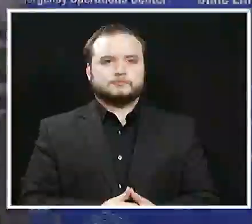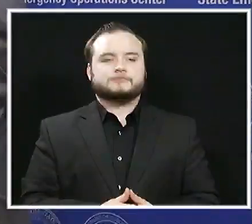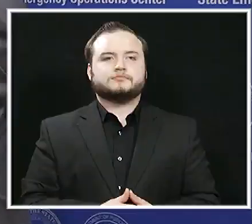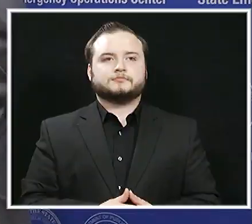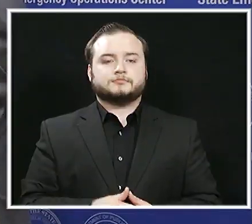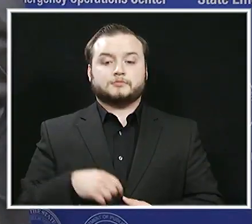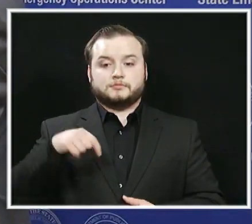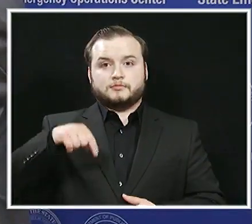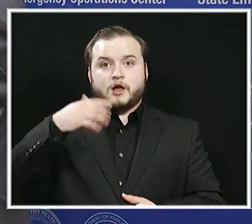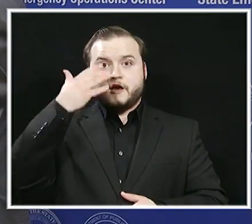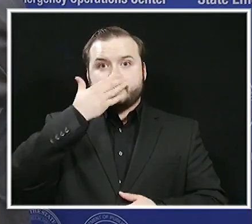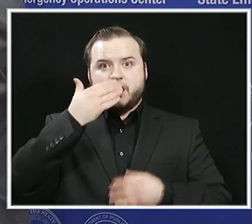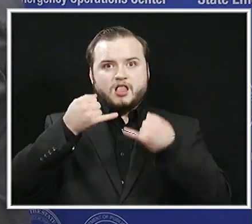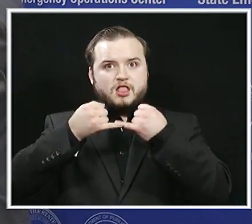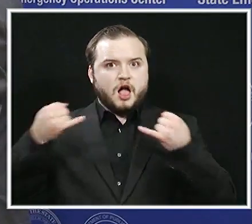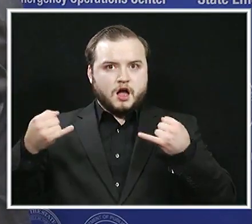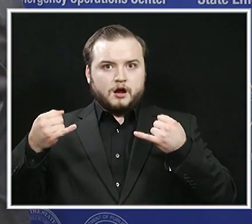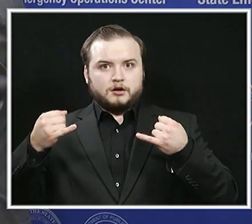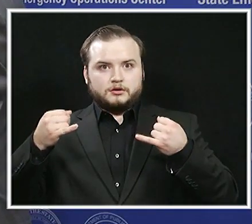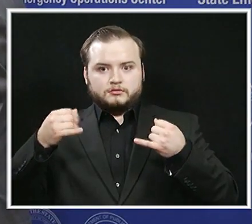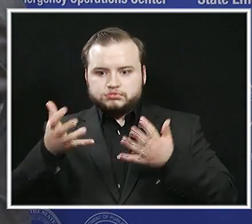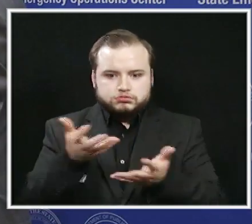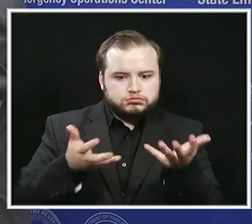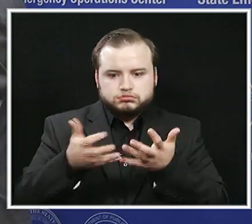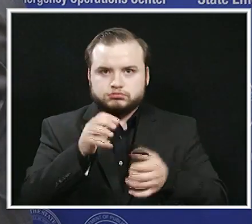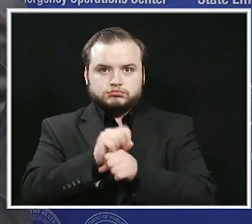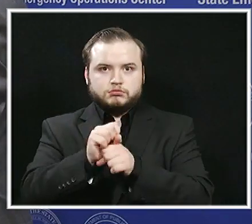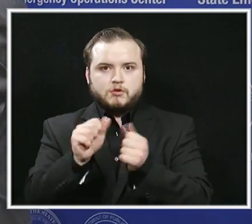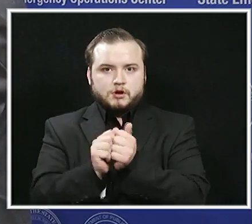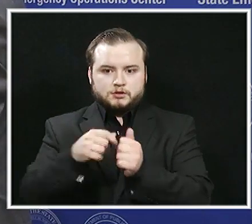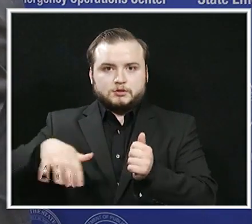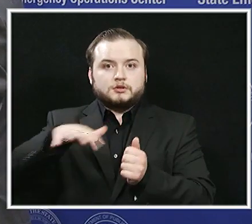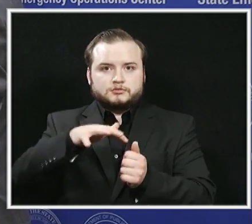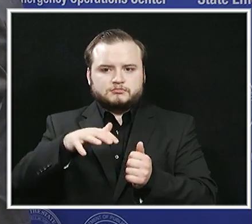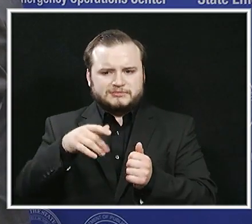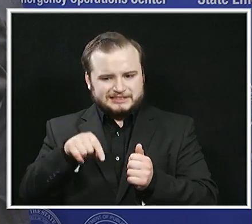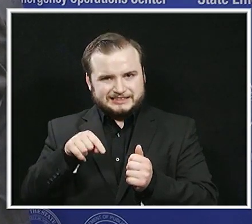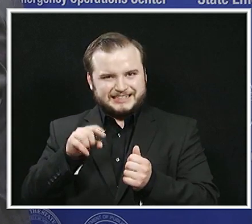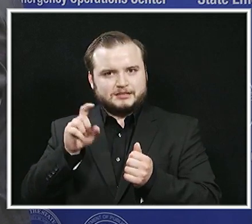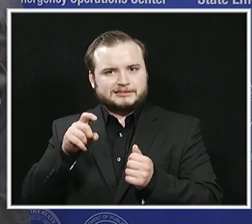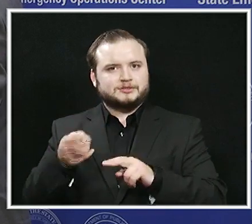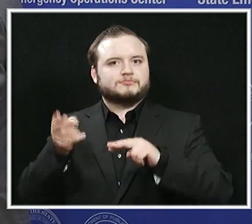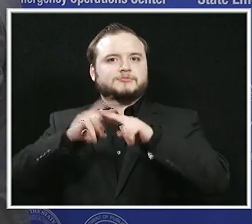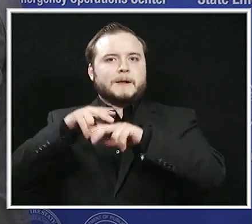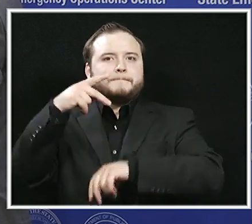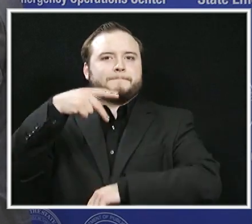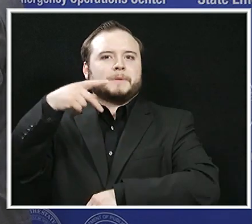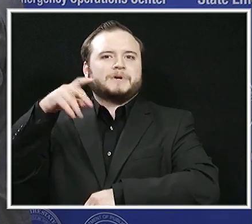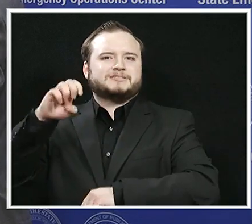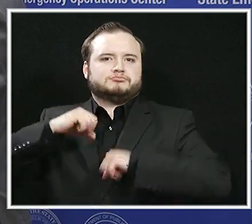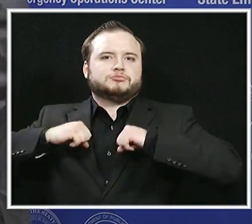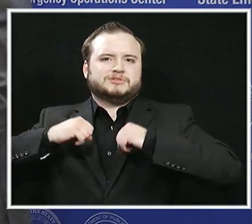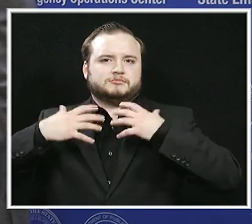intubated on ventilators, that's a game-changer because it changes how we approach this. Protect working on the front line workers by increasing access to personal protective equipment.